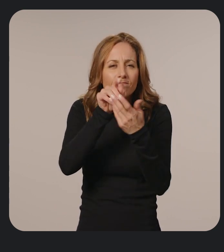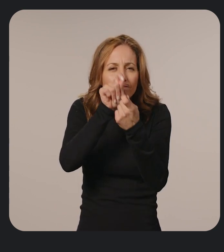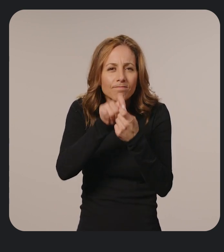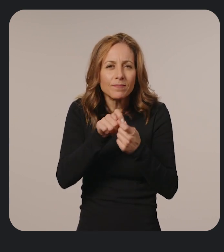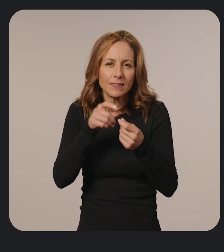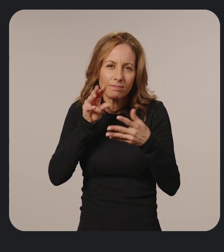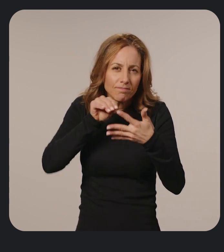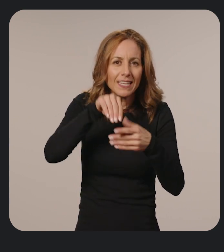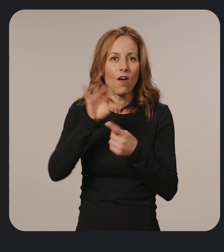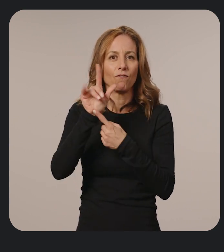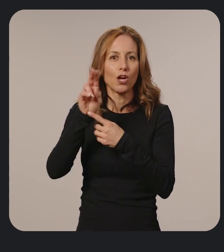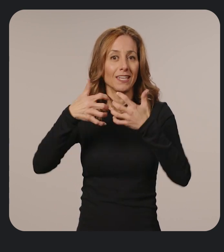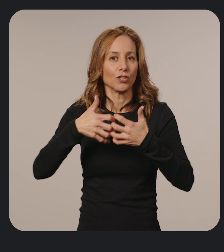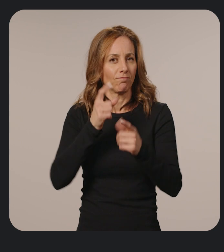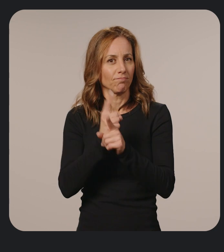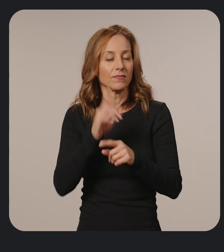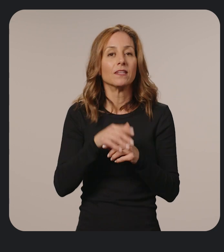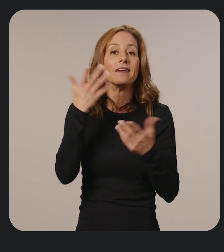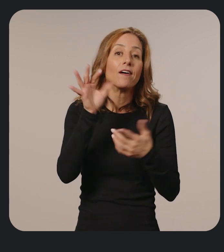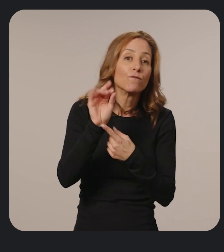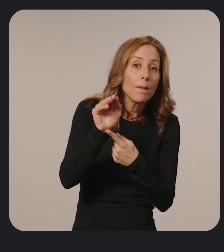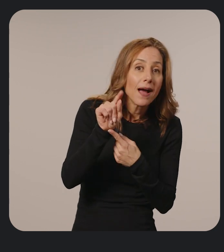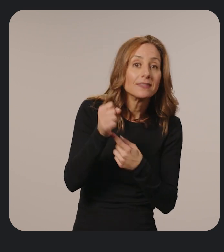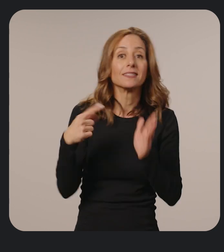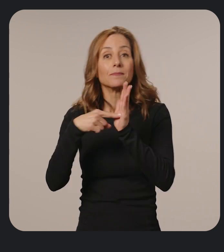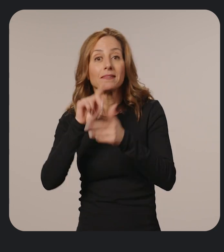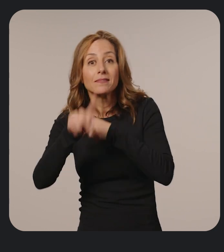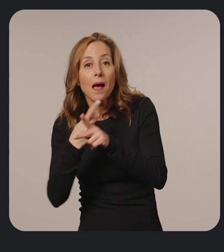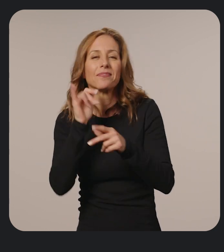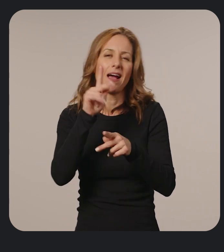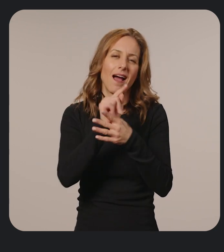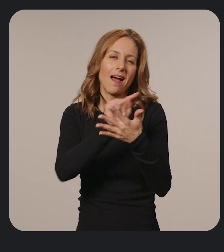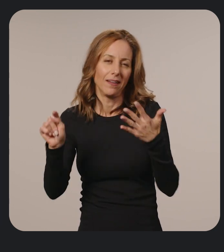baked into Flutter's engine correctly-- things like formats and display types, that kind of stuff.